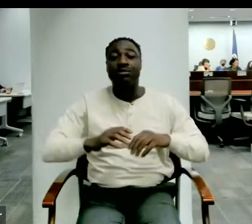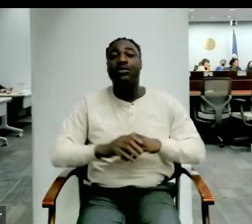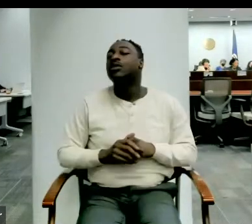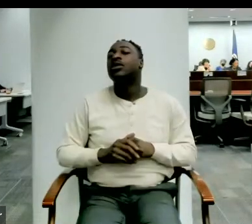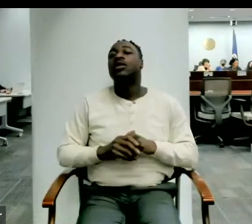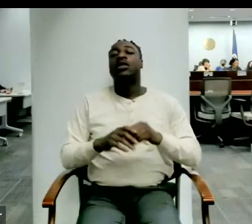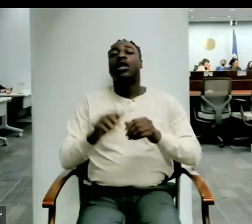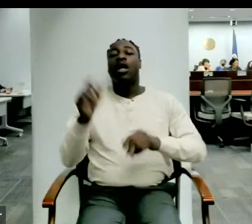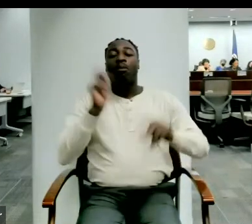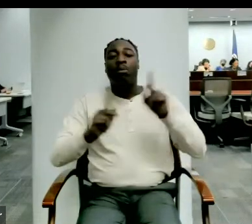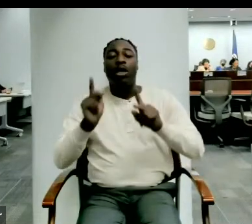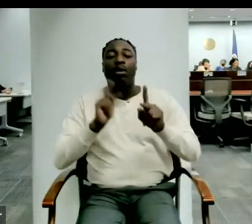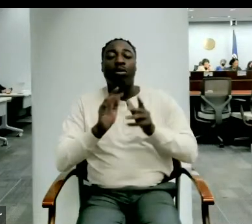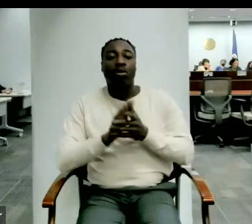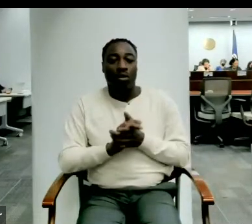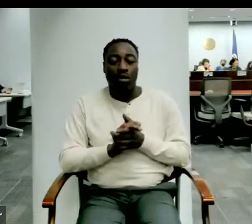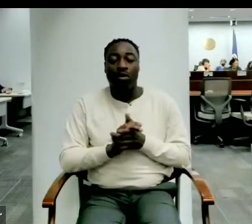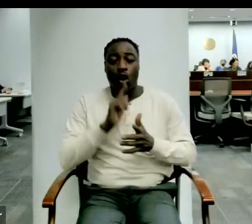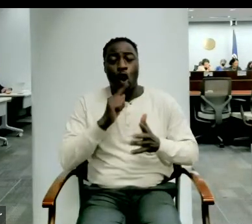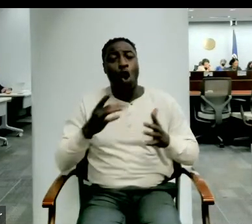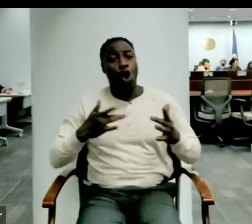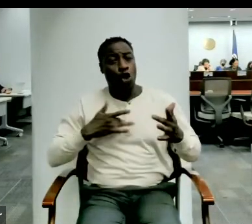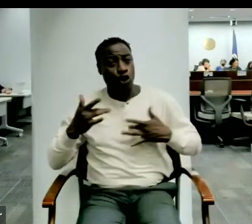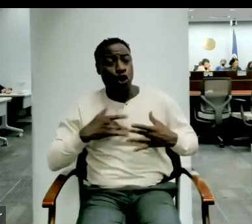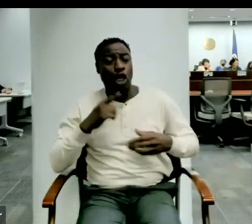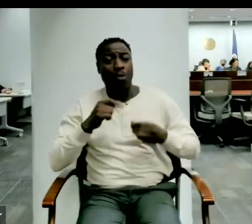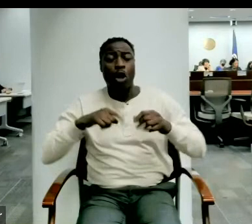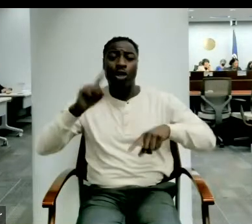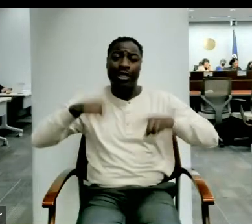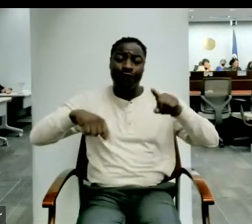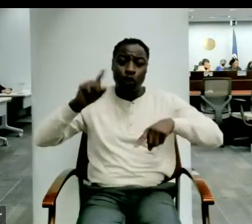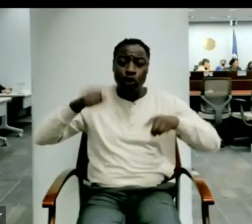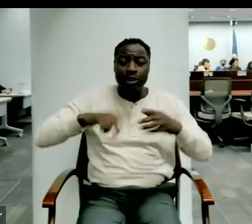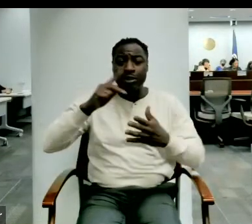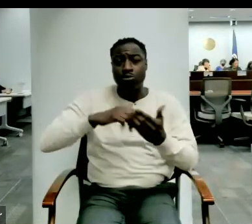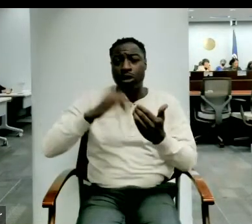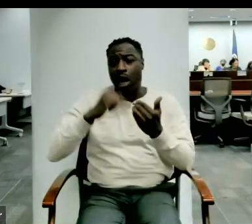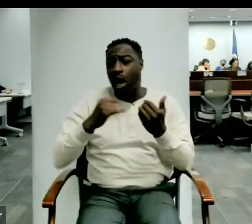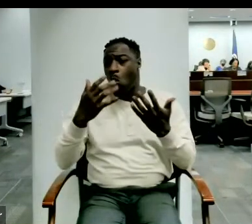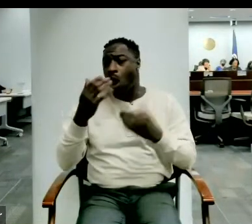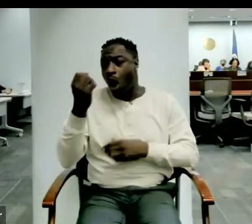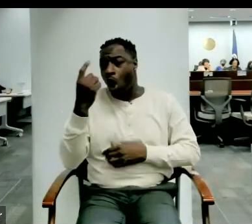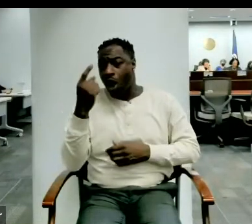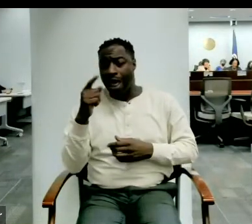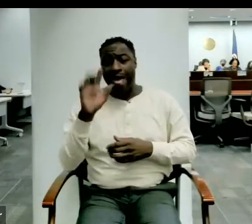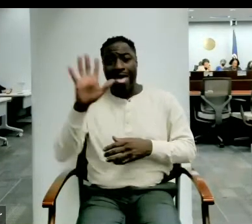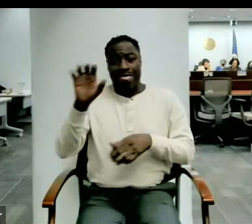People are um concerned on diversity initiatives and wanting to understand their workforce and